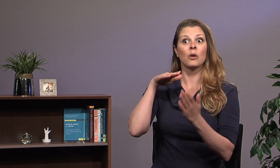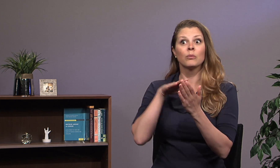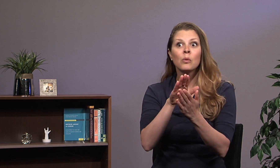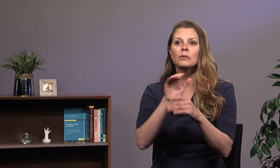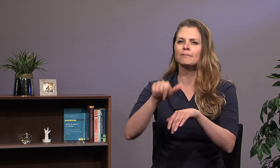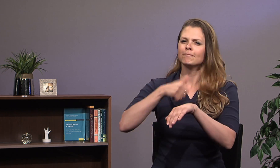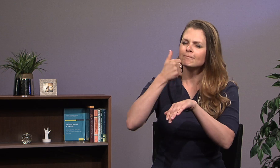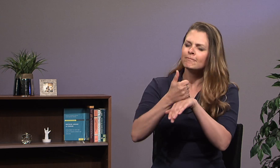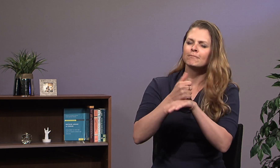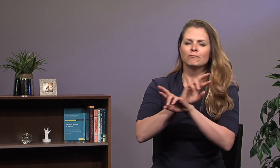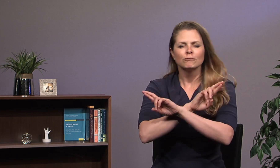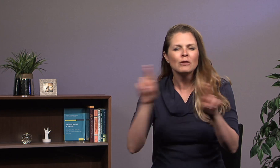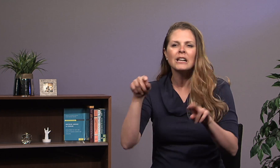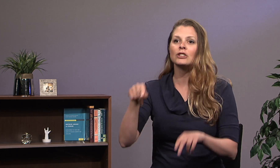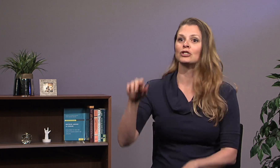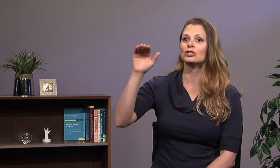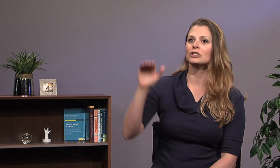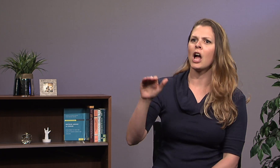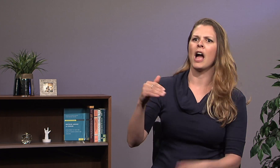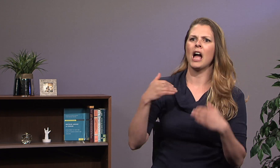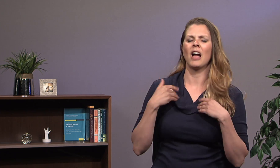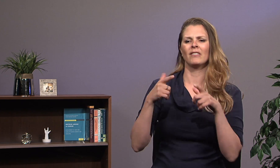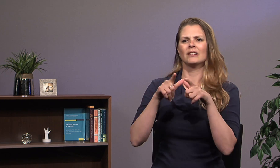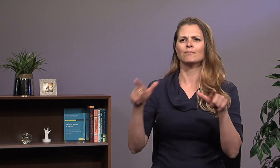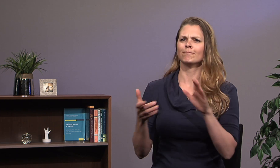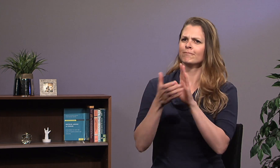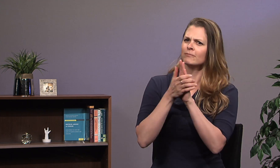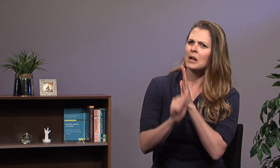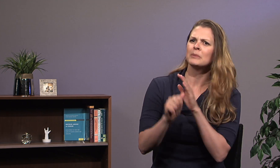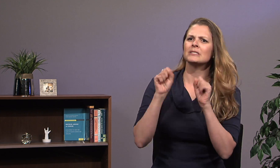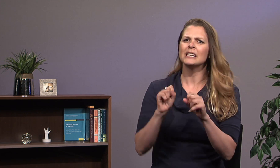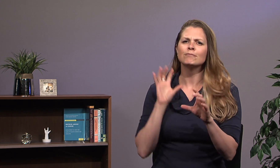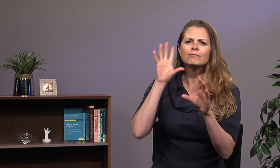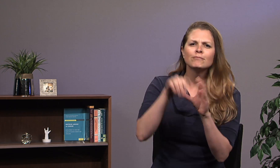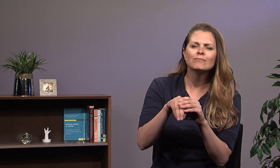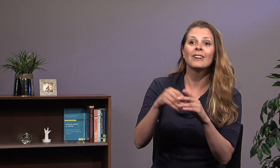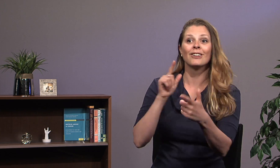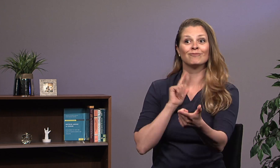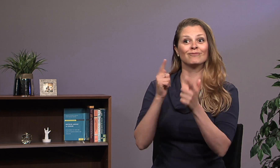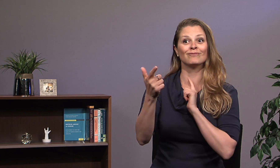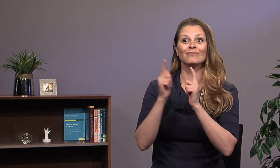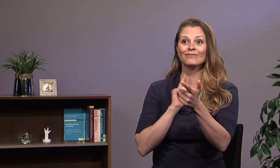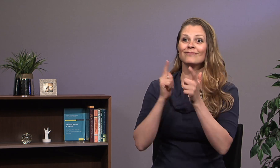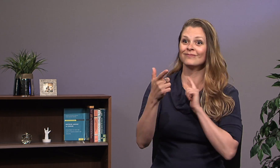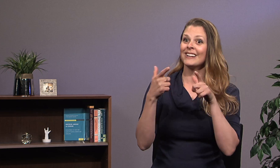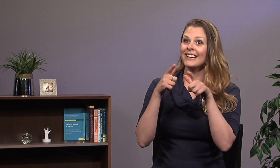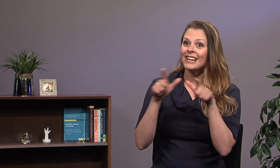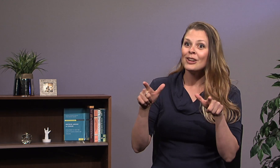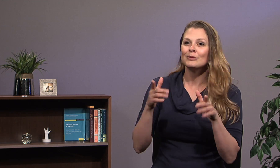This approach sets the stage for a child to have the linguistic competence to engage in the serve and return